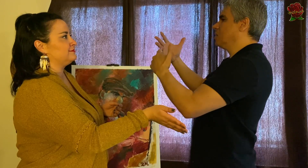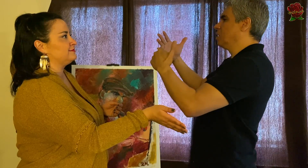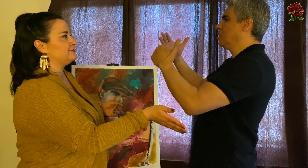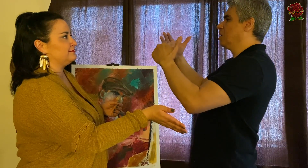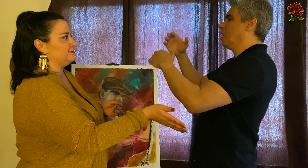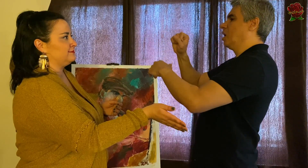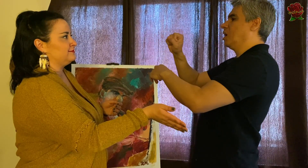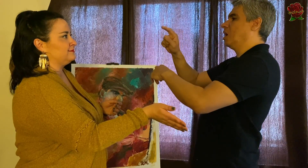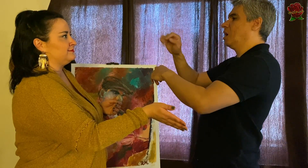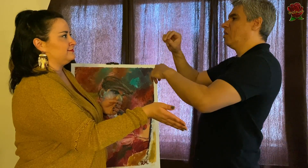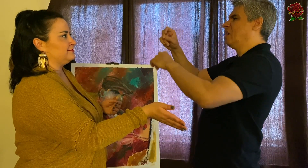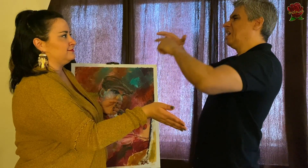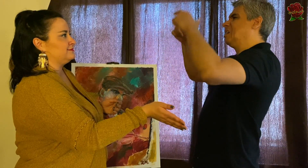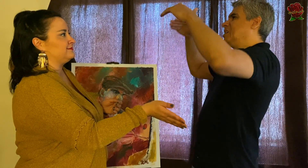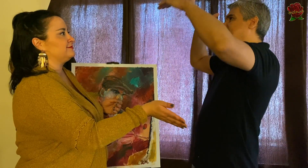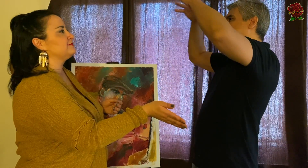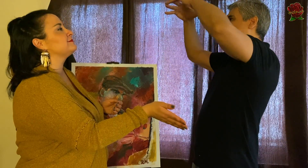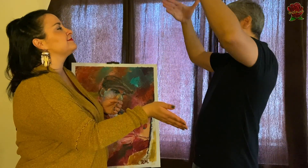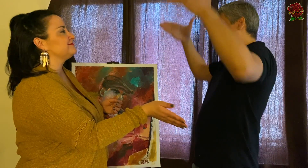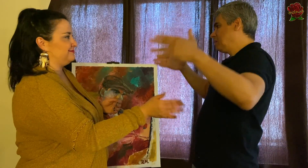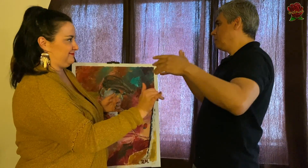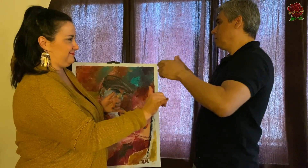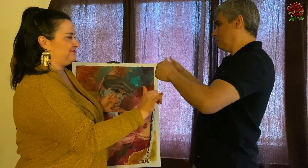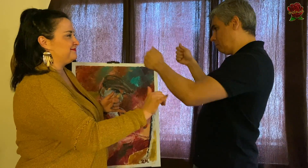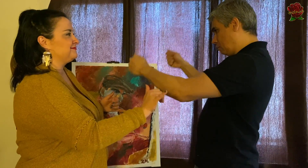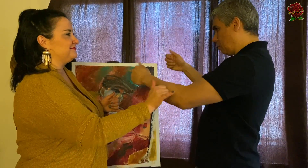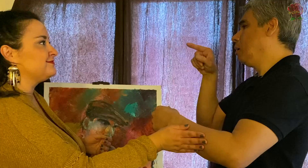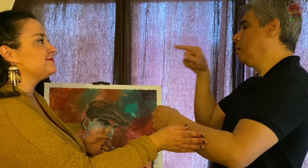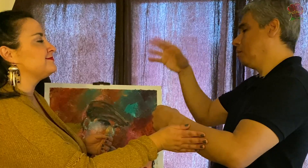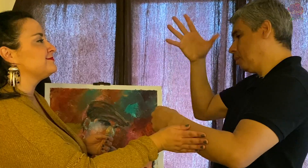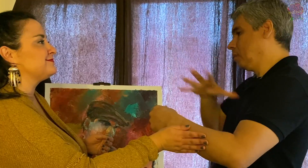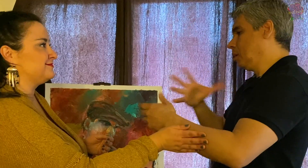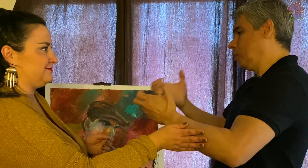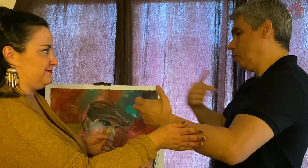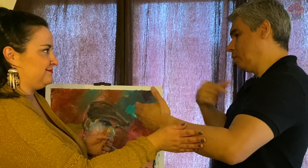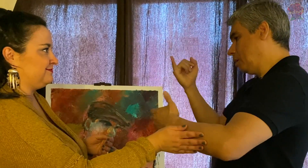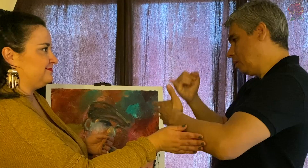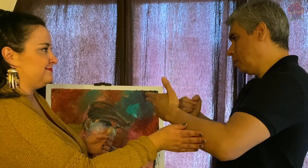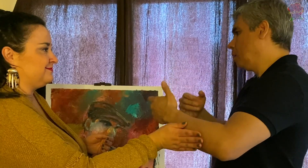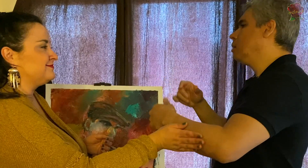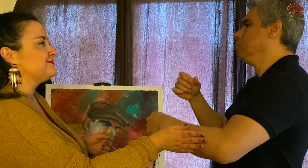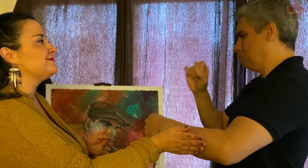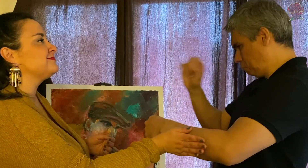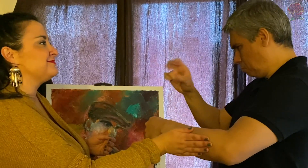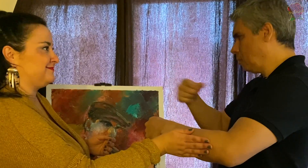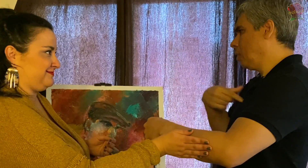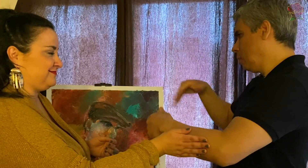I placed this on a large stool and this man wanted me to paint him.